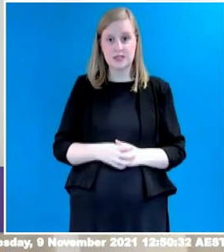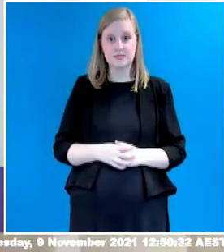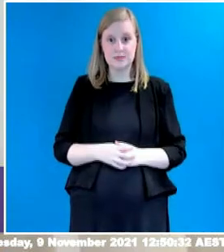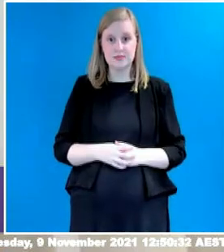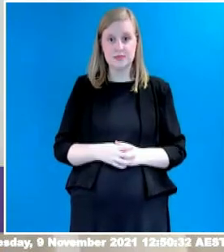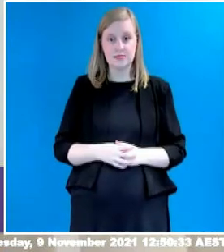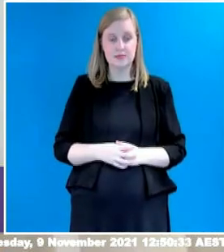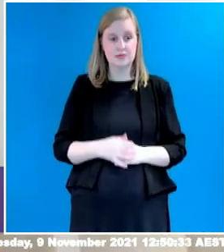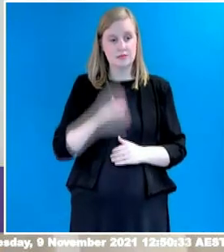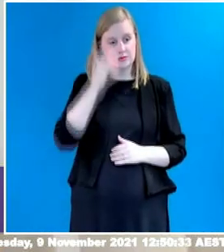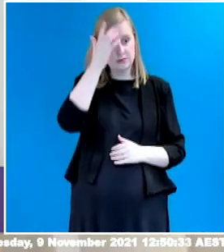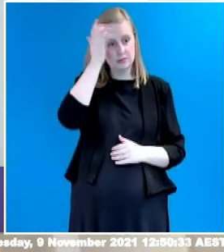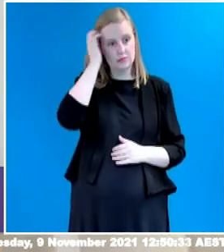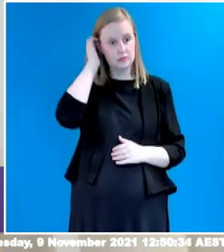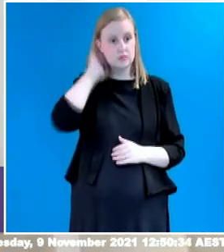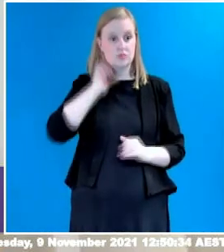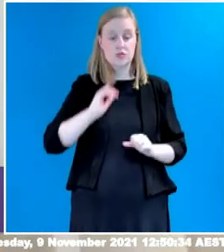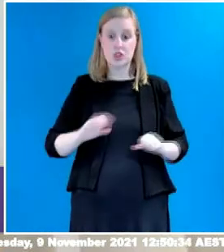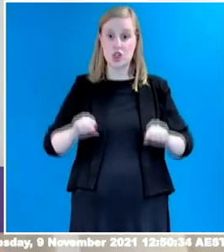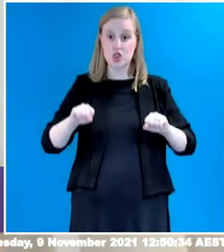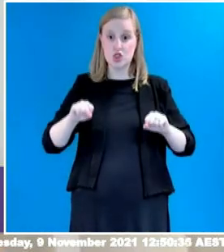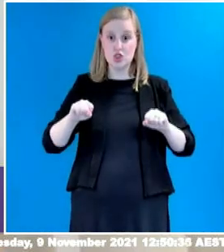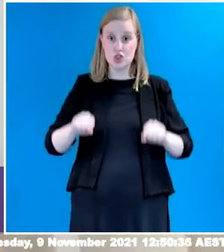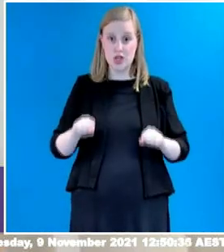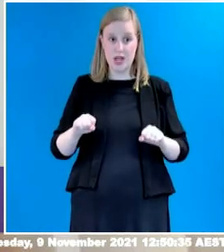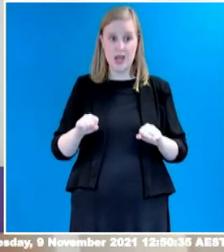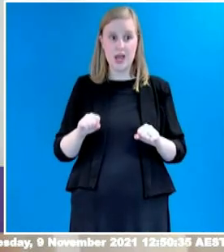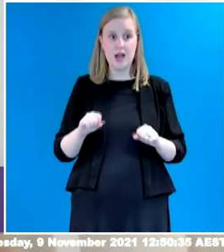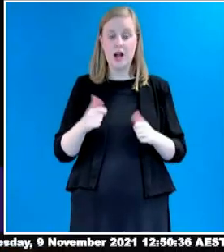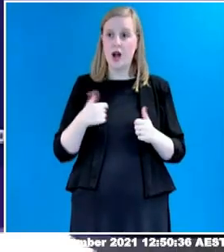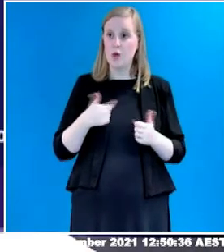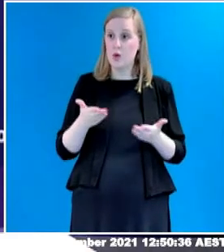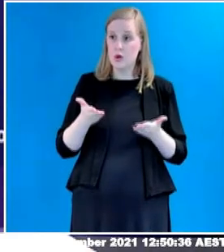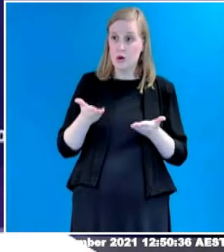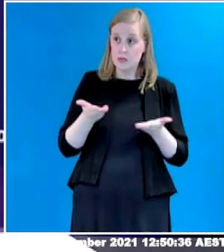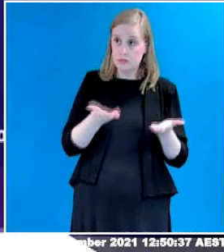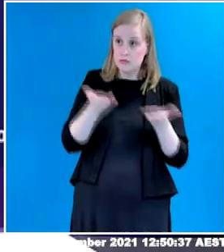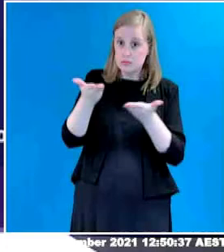Ms Ryan, I will inquire whether any counsel have questions for you.